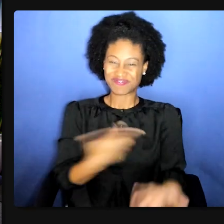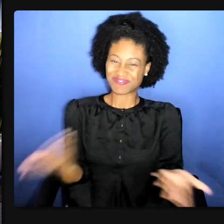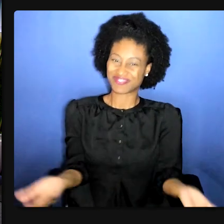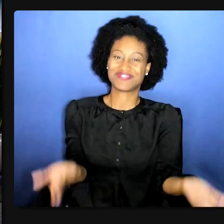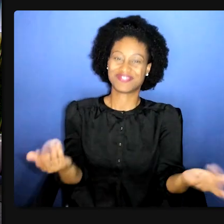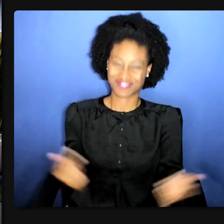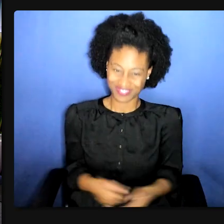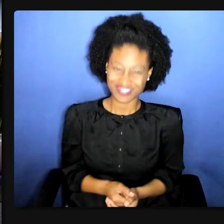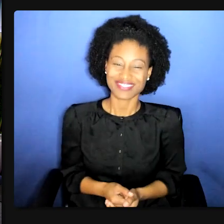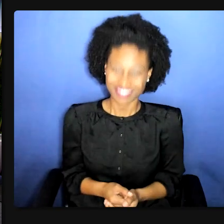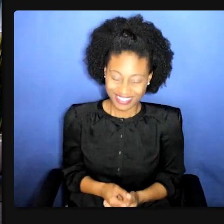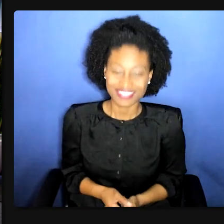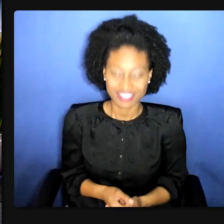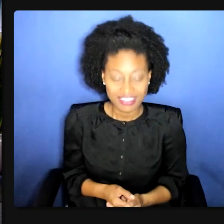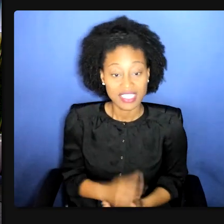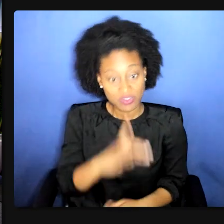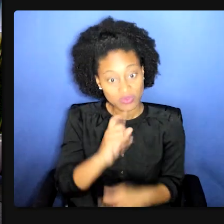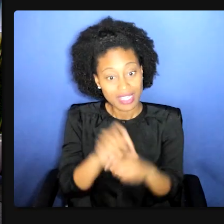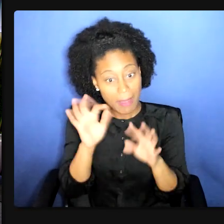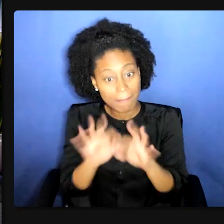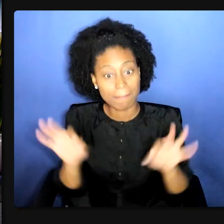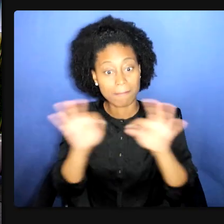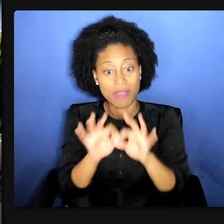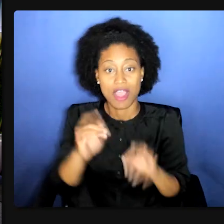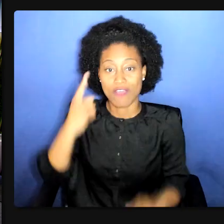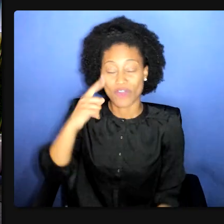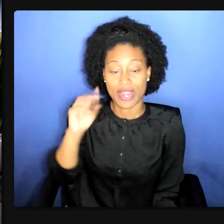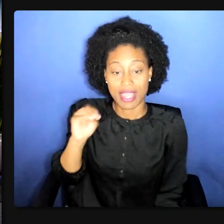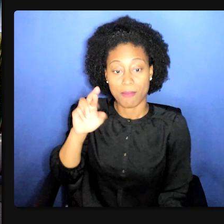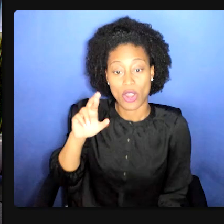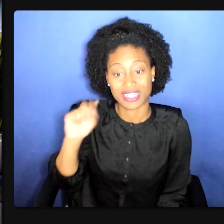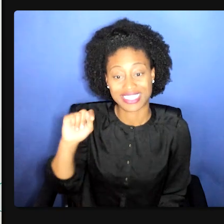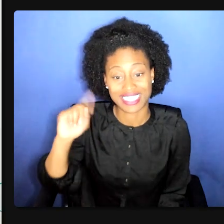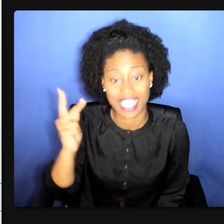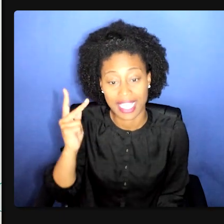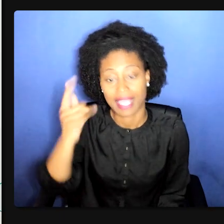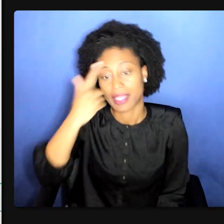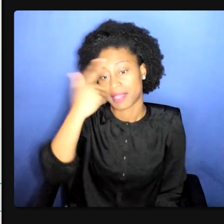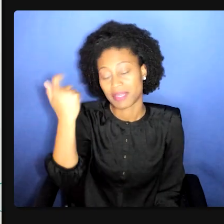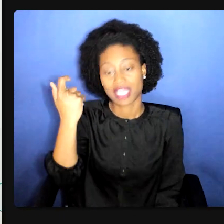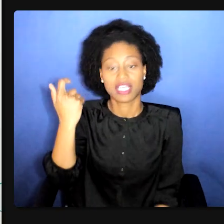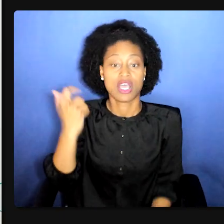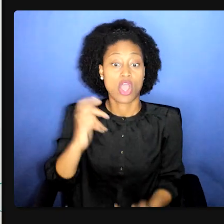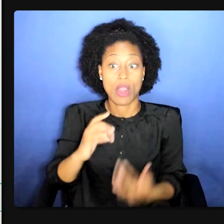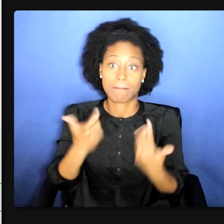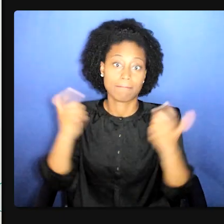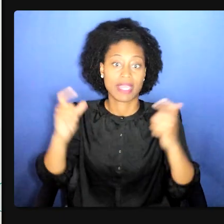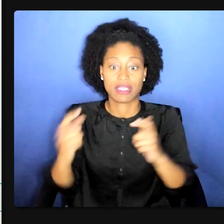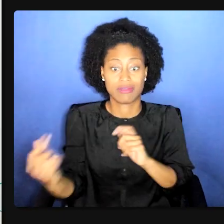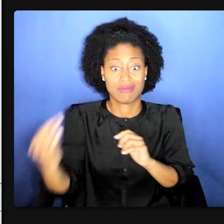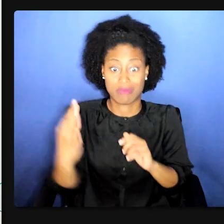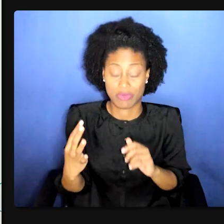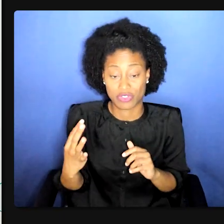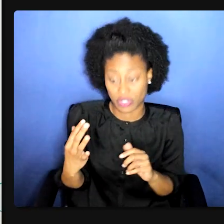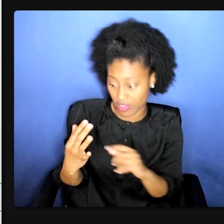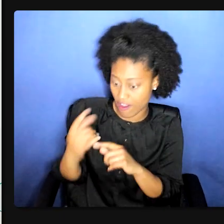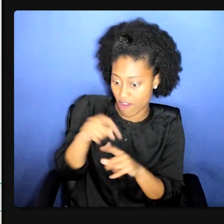and you know the community has been extremely important for mrtk some of our biggest contributions such as quest support have come from community